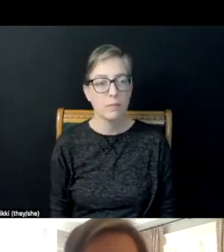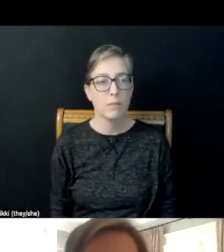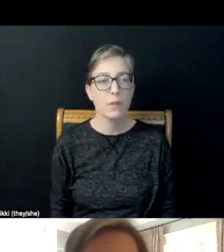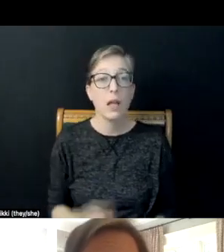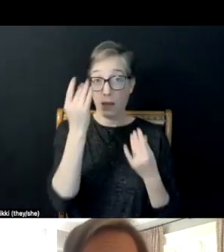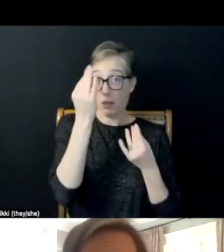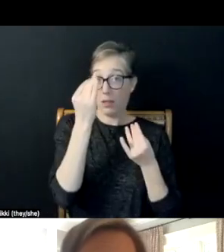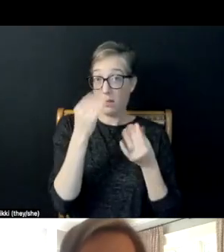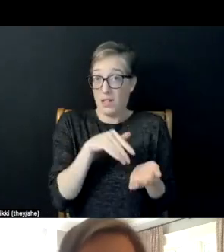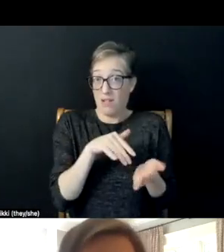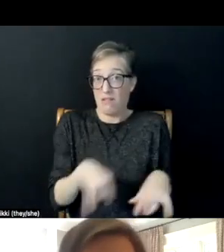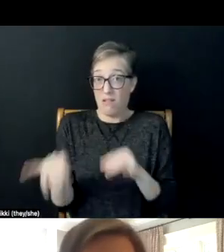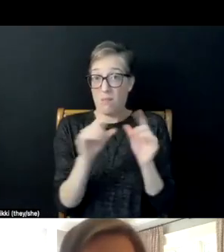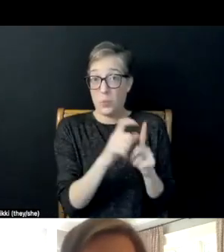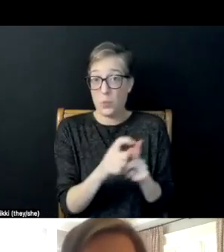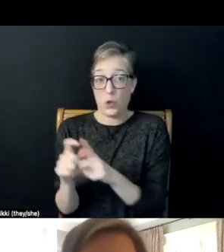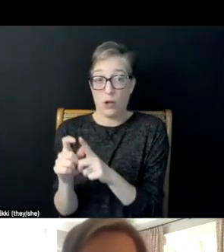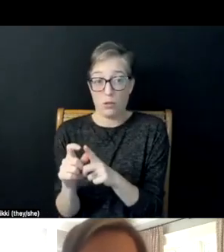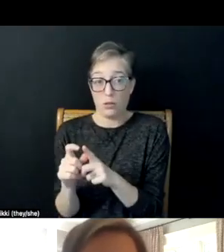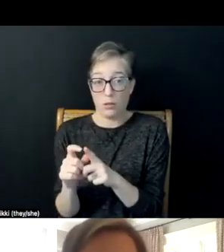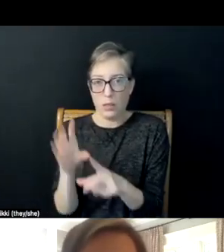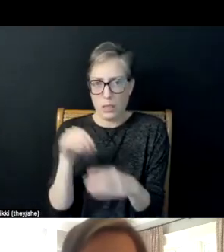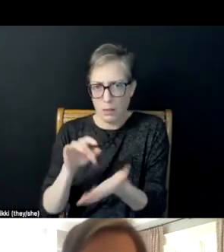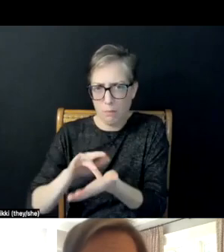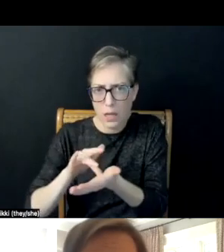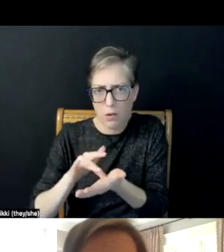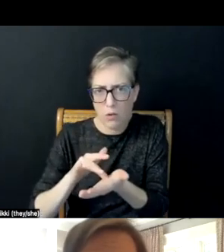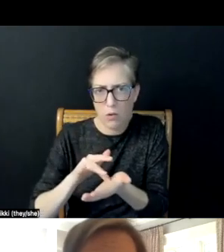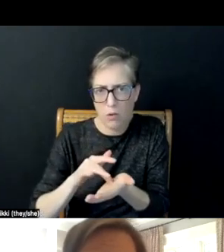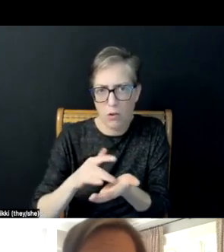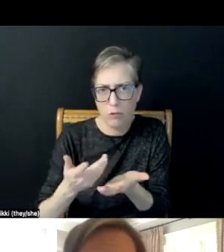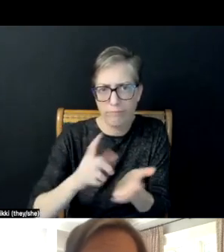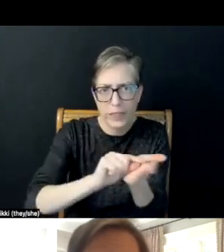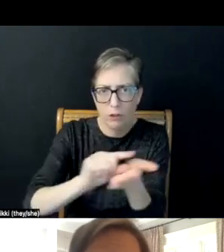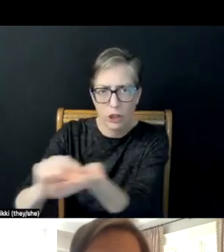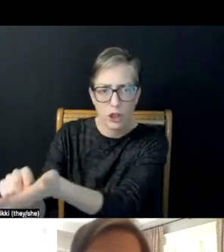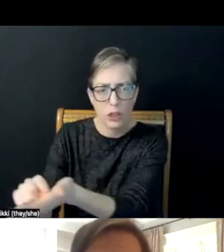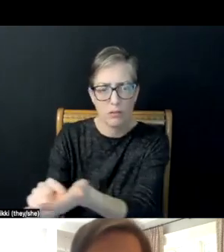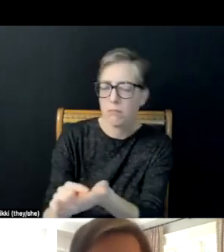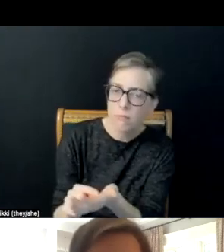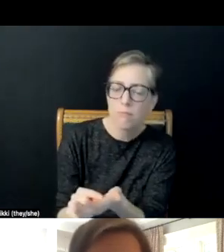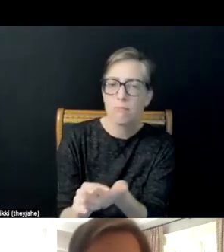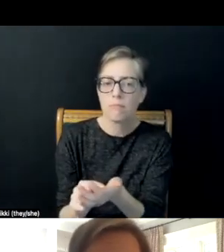how is it not possible to put an association together? It is impossible, I should say,